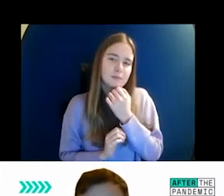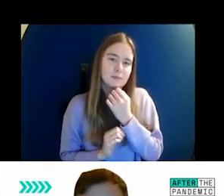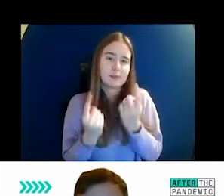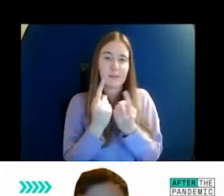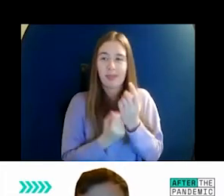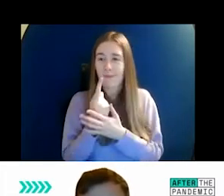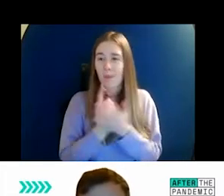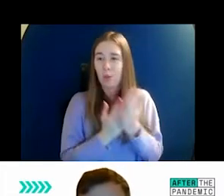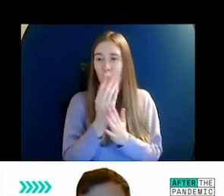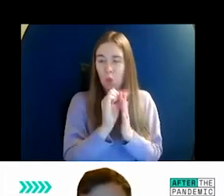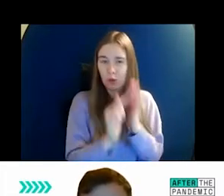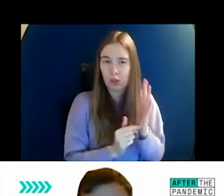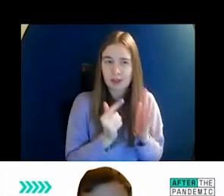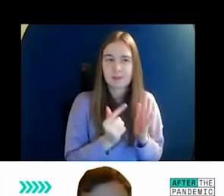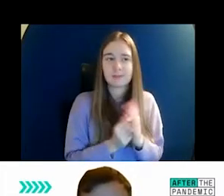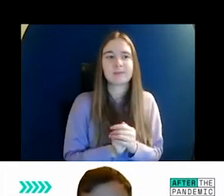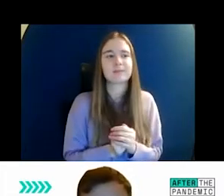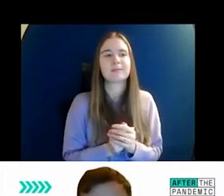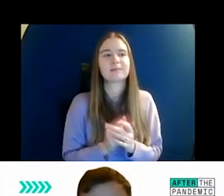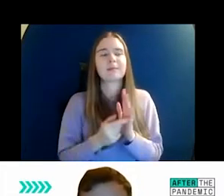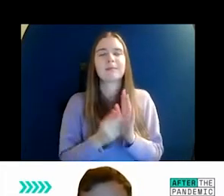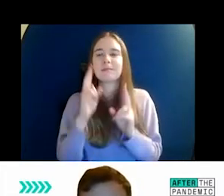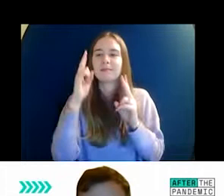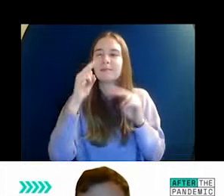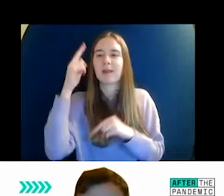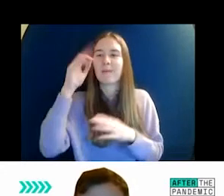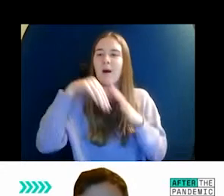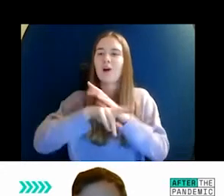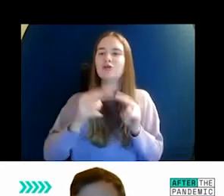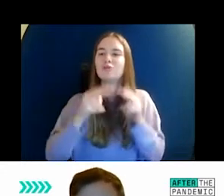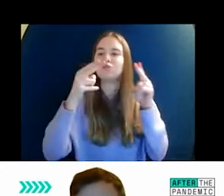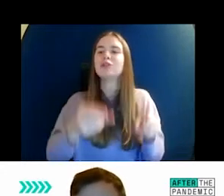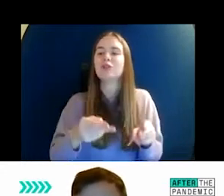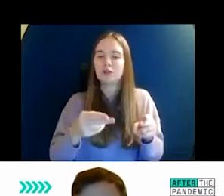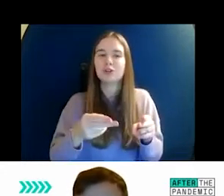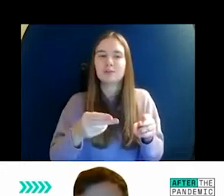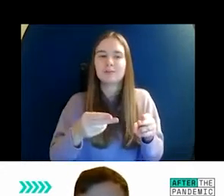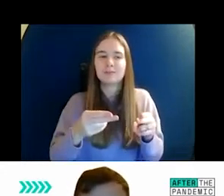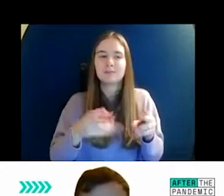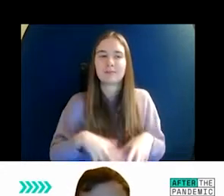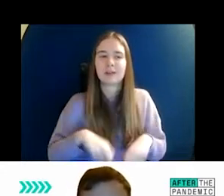was a project called the "Under the bridge." So "Under the bridge" began in the cathedral like space